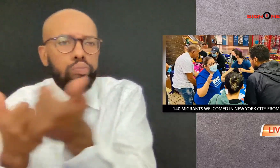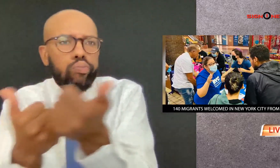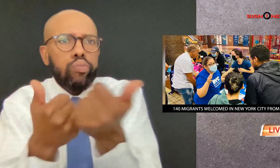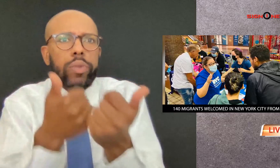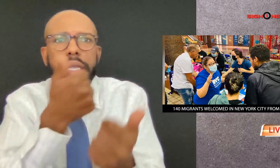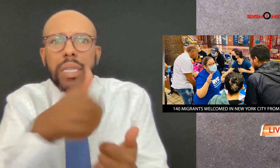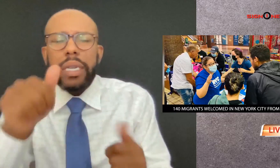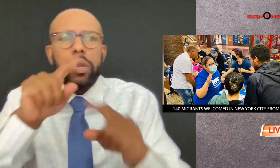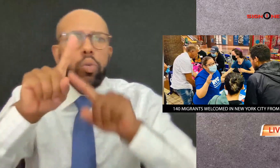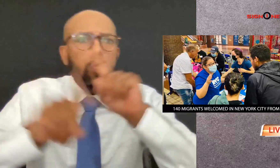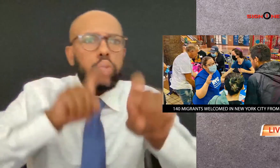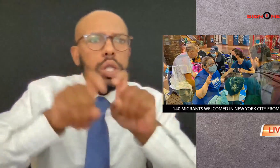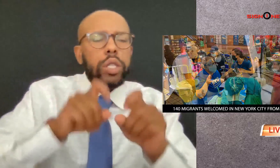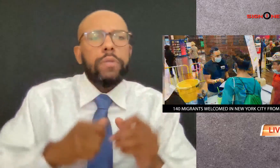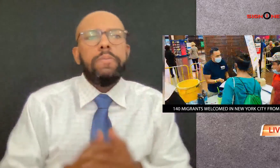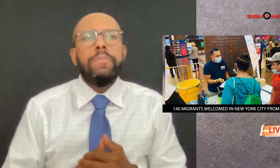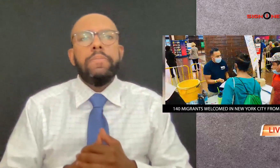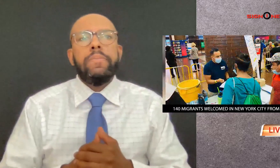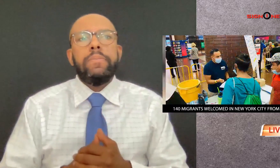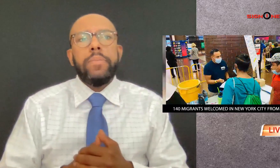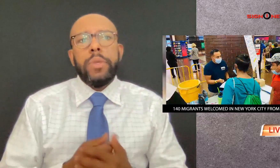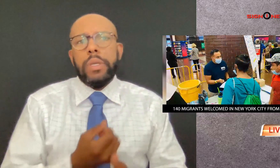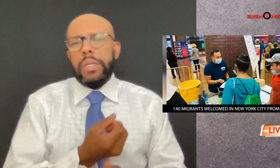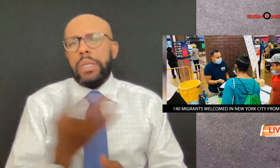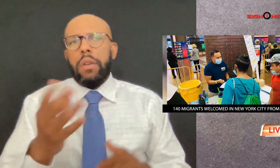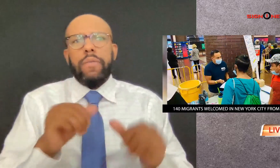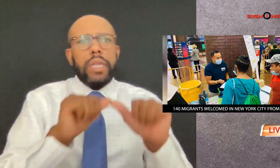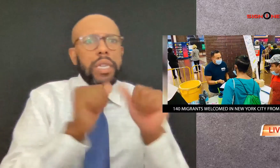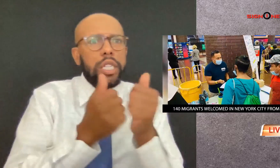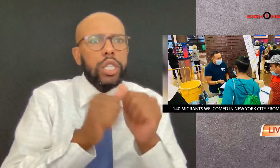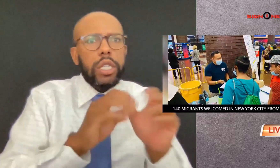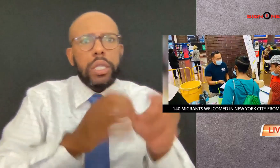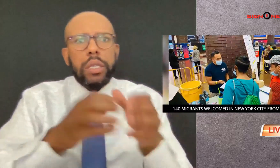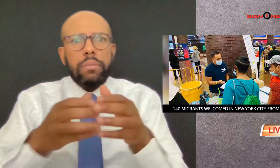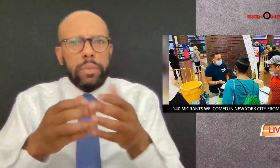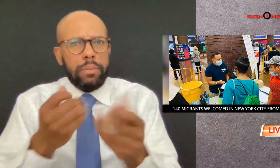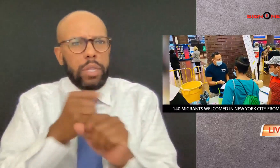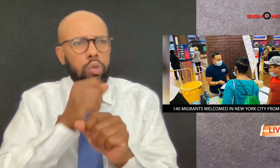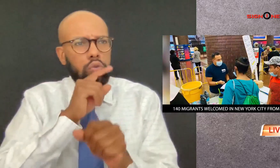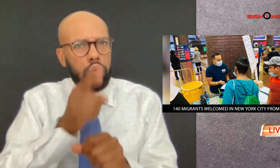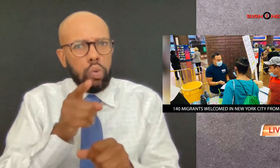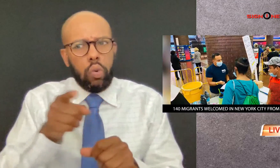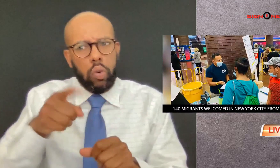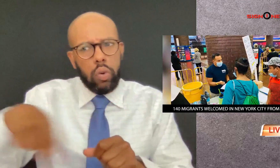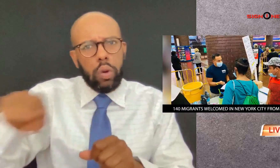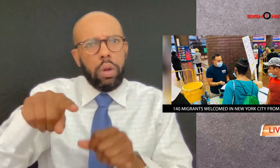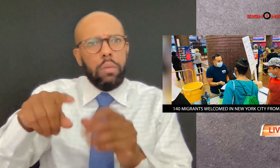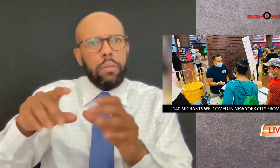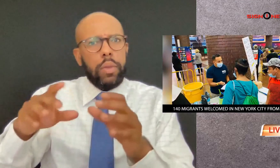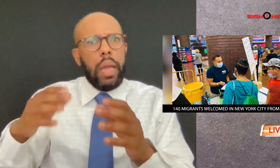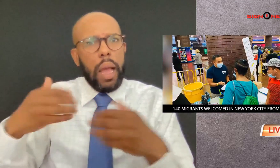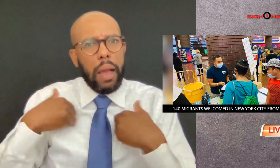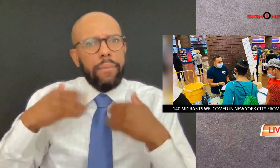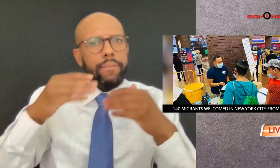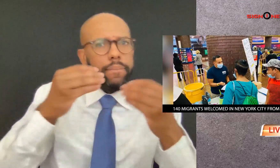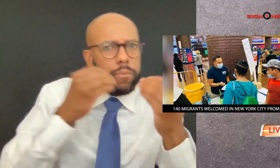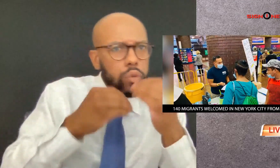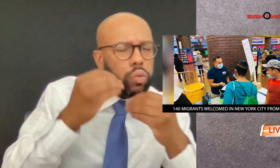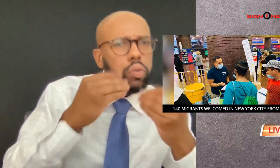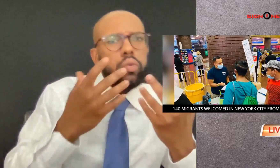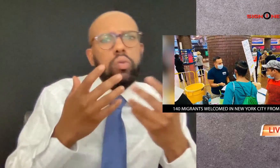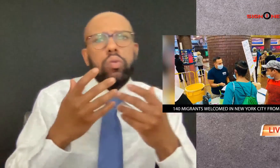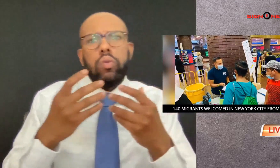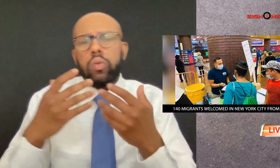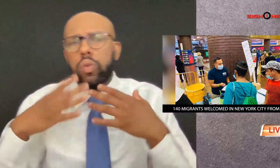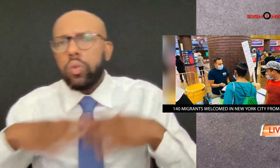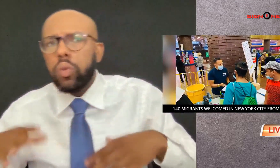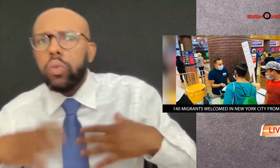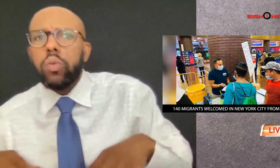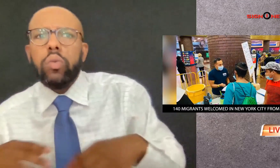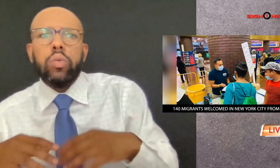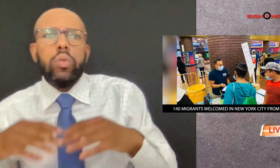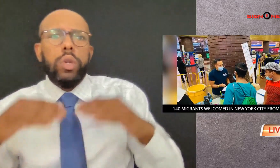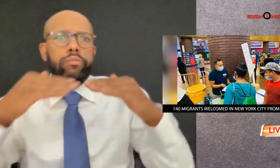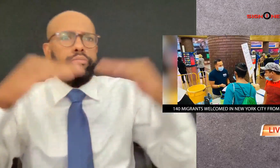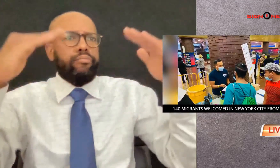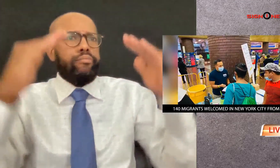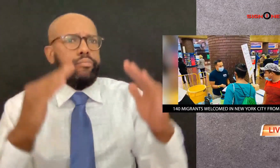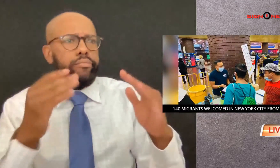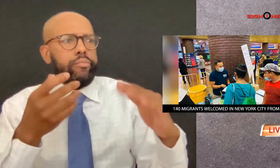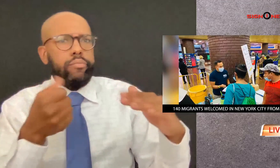bus station to help them with legal questions A multi-agency effort is making sure they